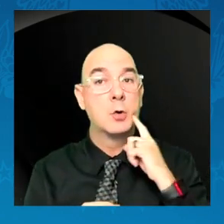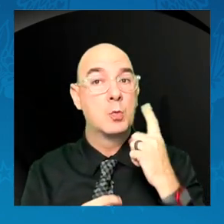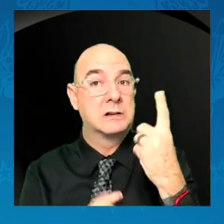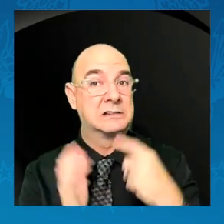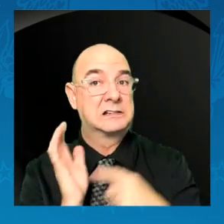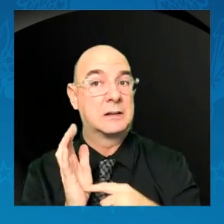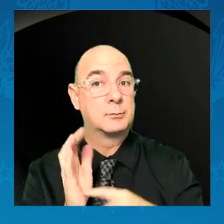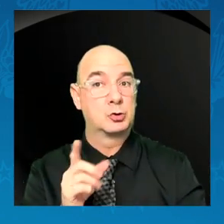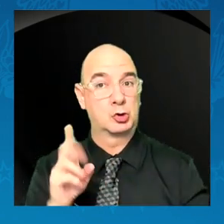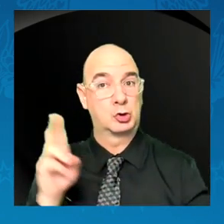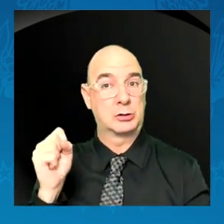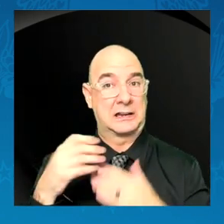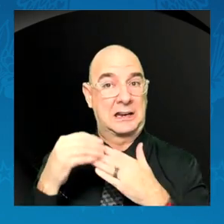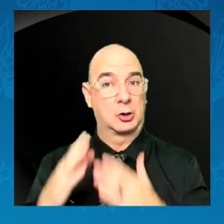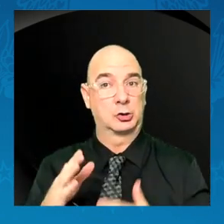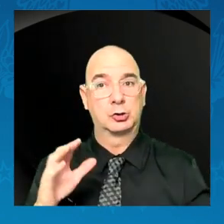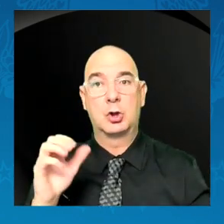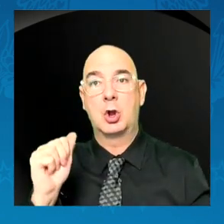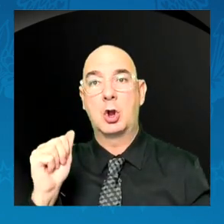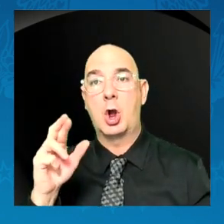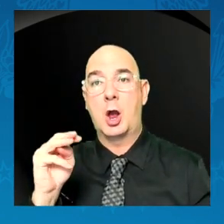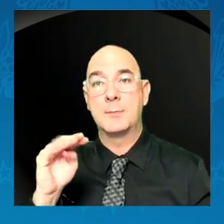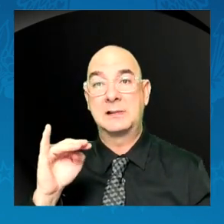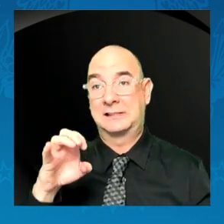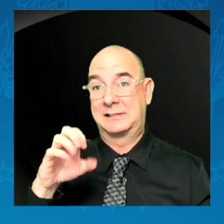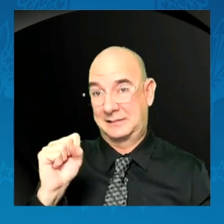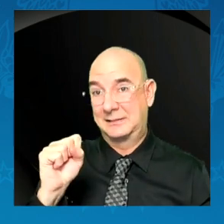to establish clear norms for civil space exploration.